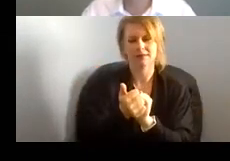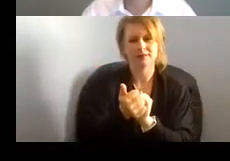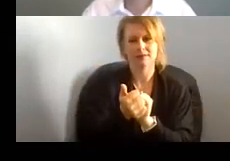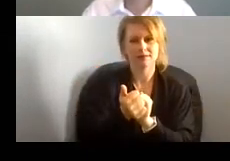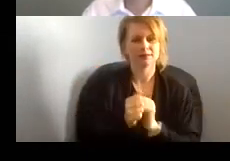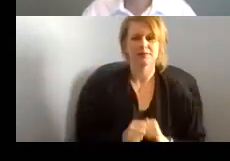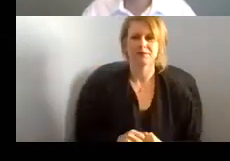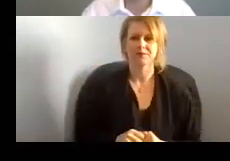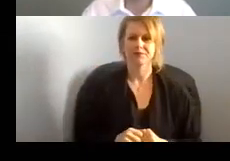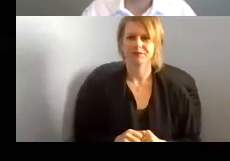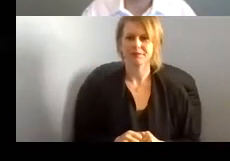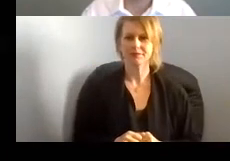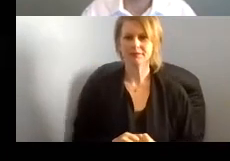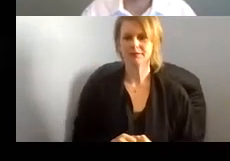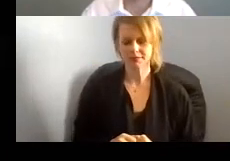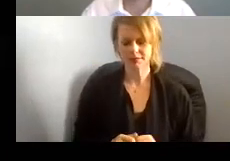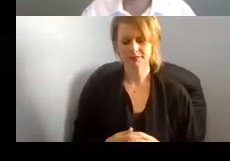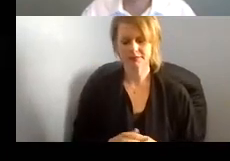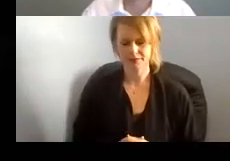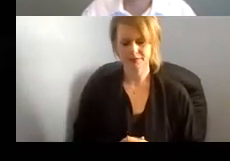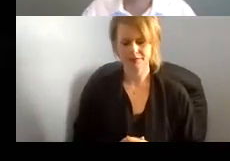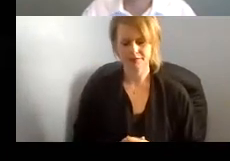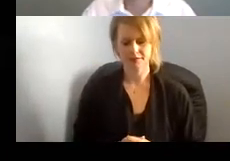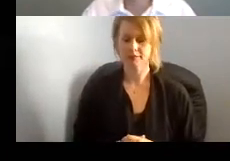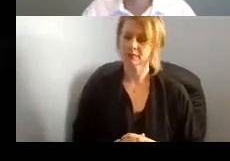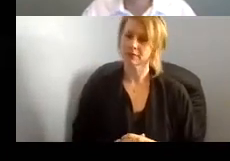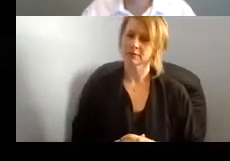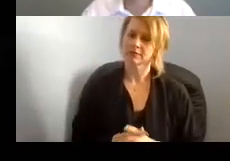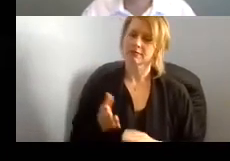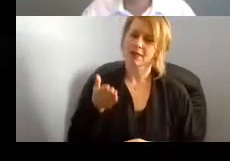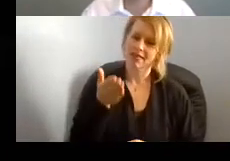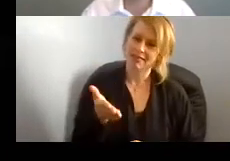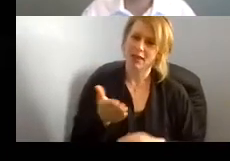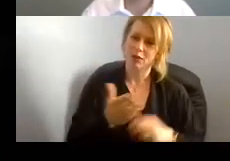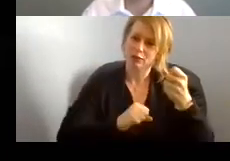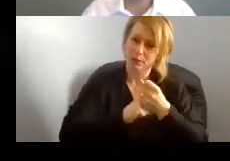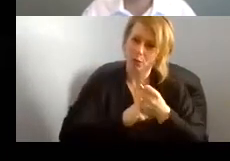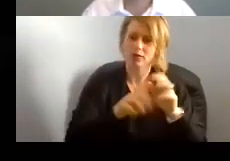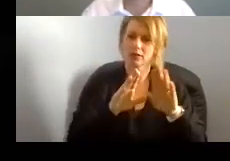and you’re a professional in a school that’s there to support a child. It’s very different when you’re talking with peers and your own